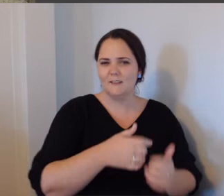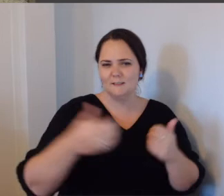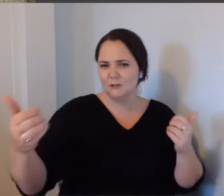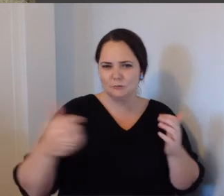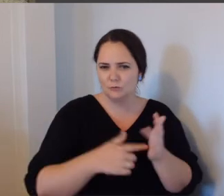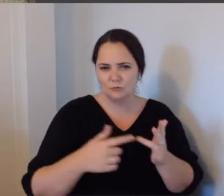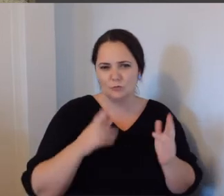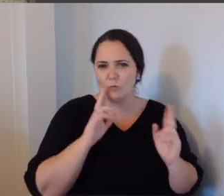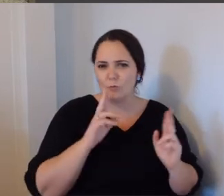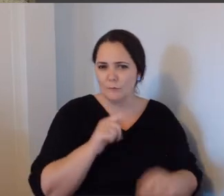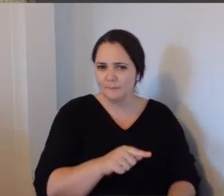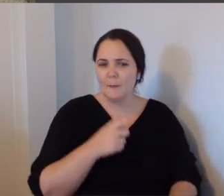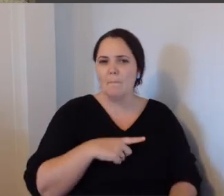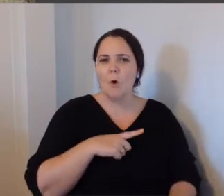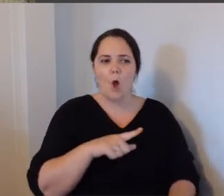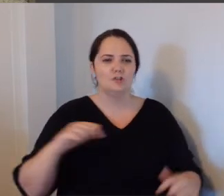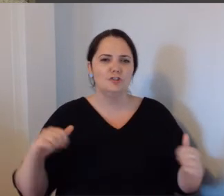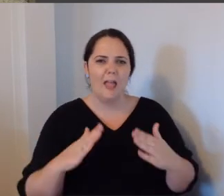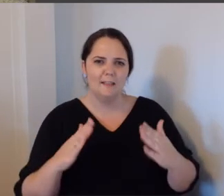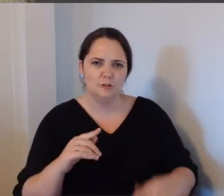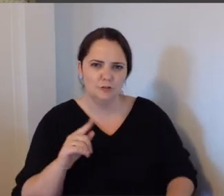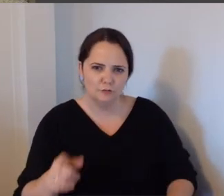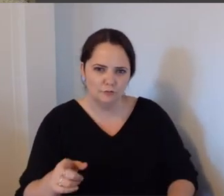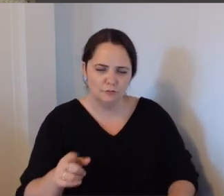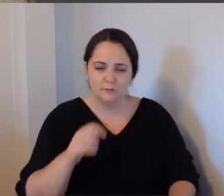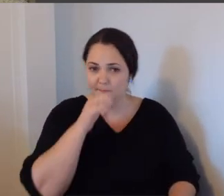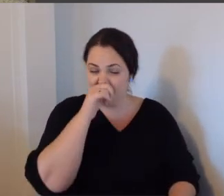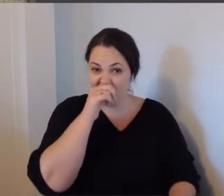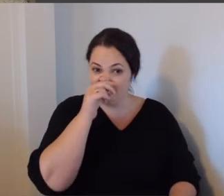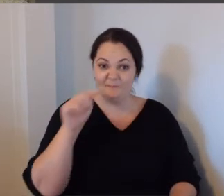Not unlike Caravaggio, he was decried by critics for his realism